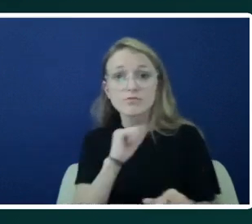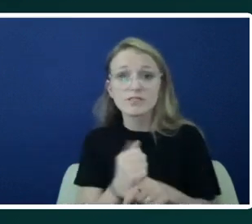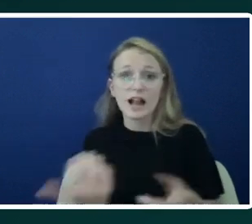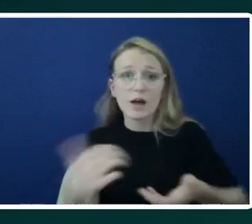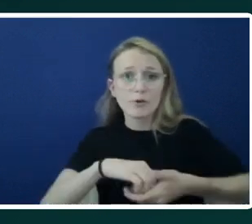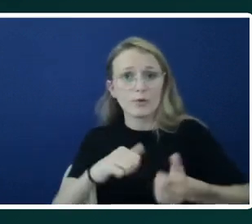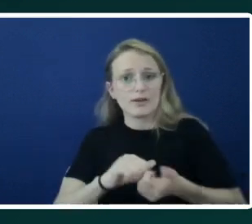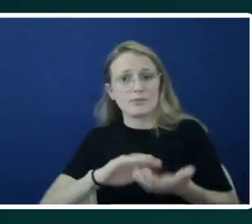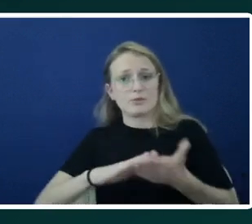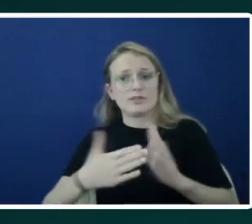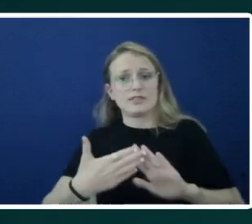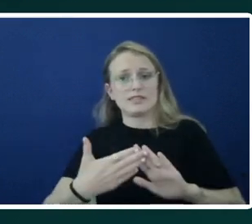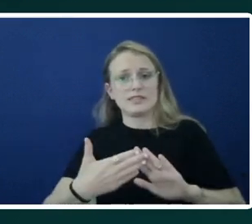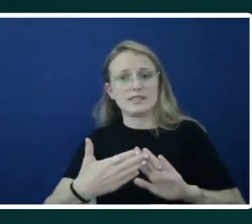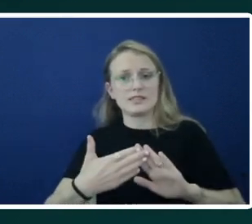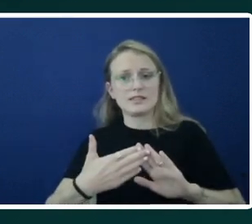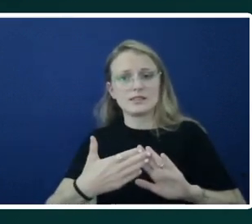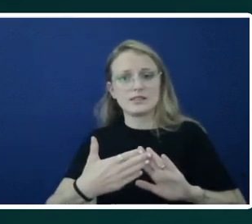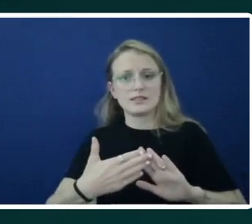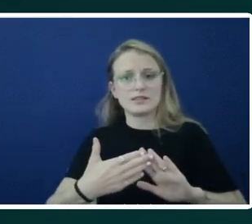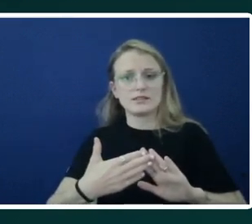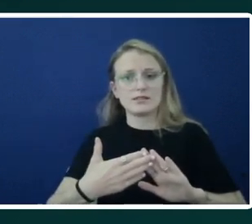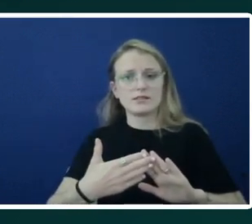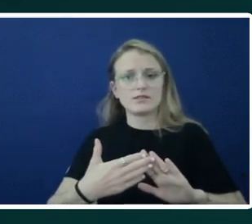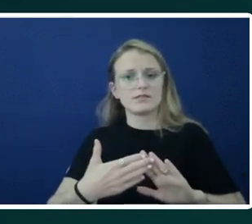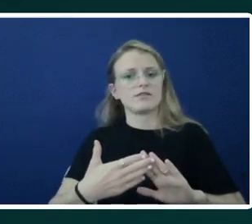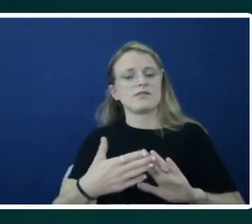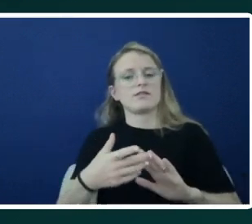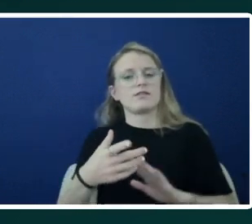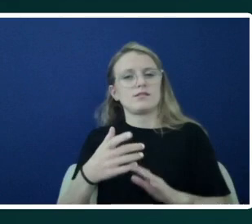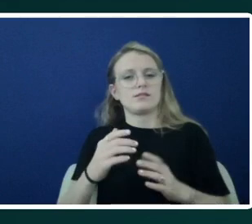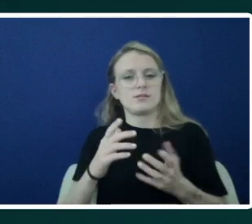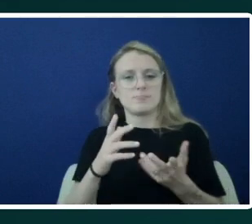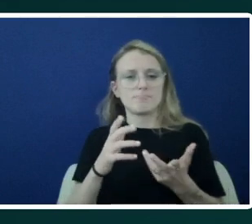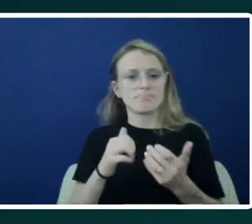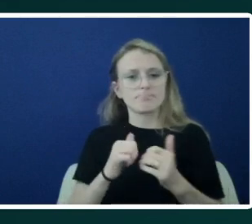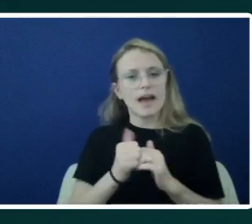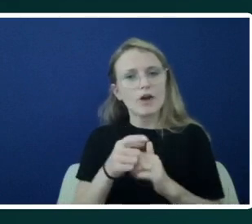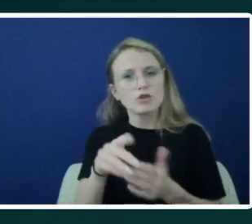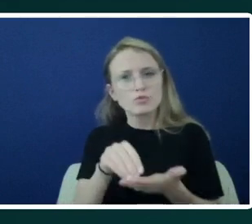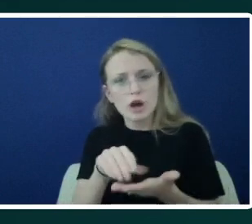And I'm curious to know a little bit about how you document, preserve, and then tell the story